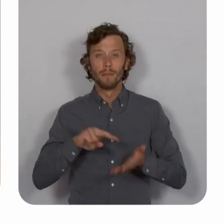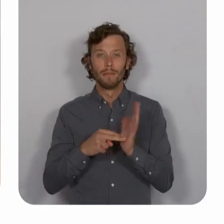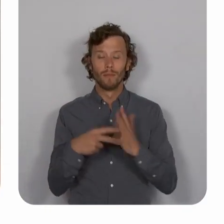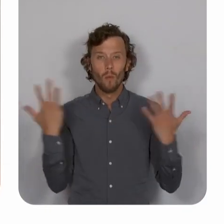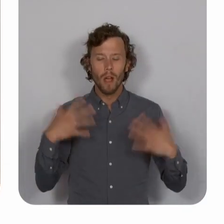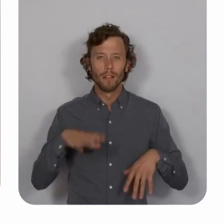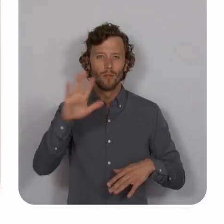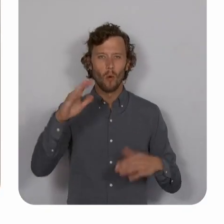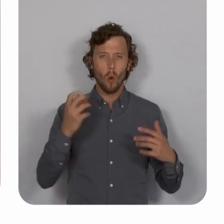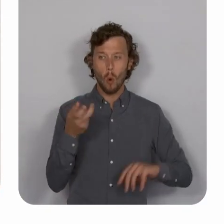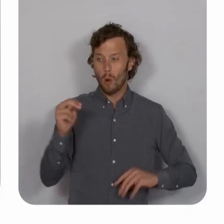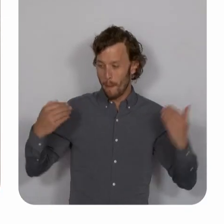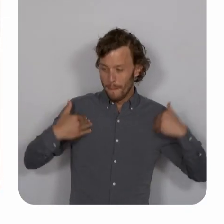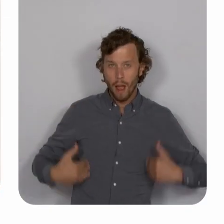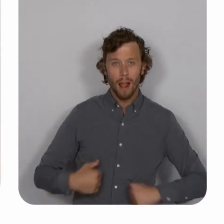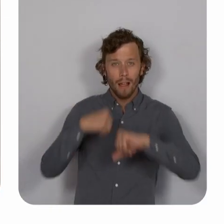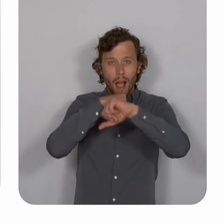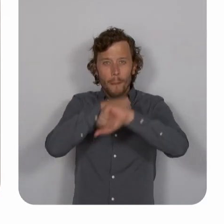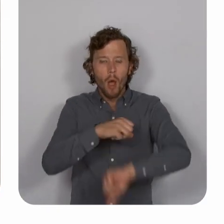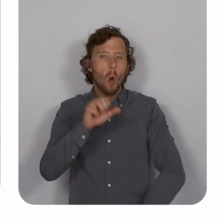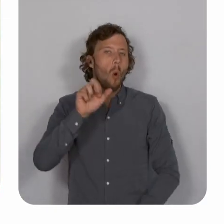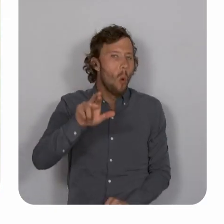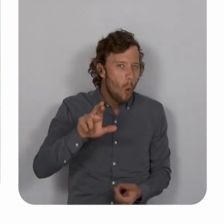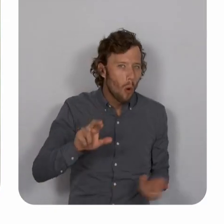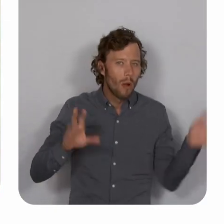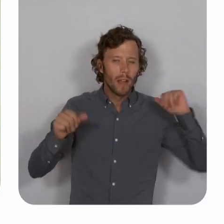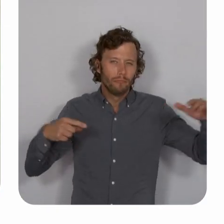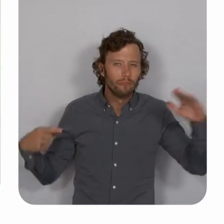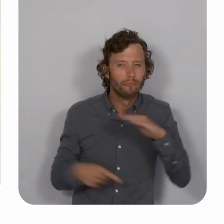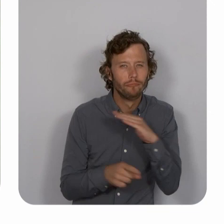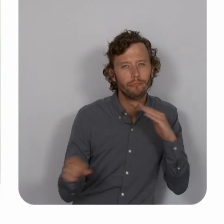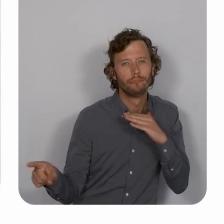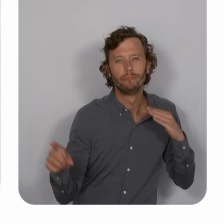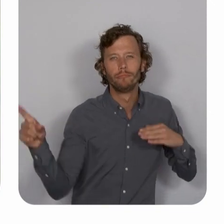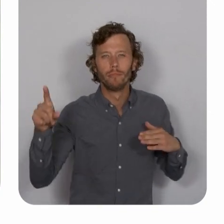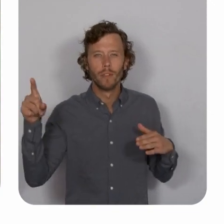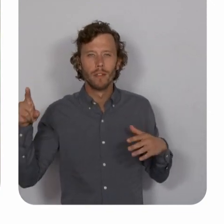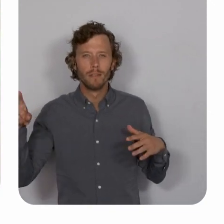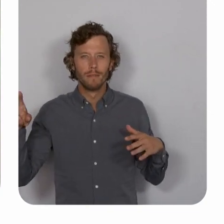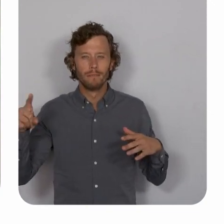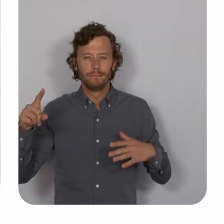or challenge yourself to navigate a laser maze right in your living room.